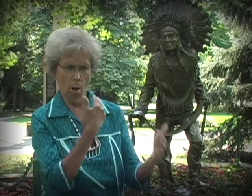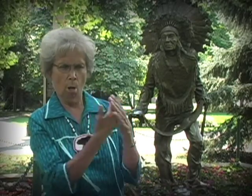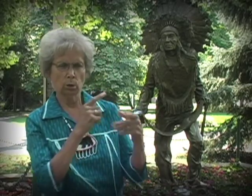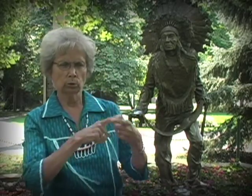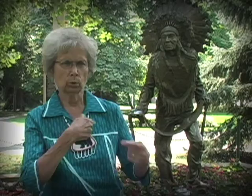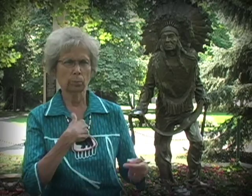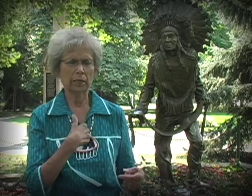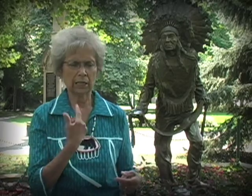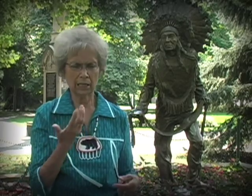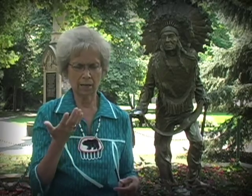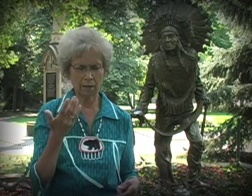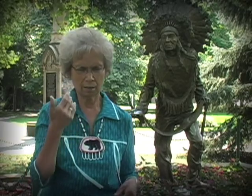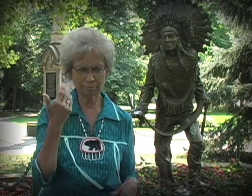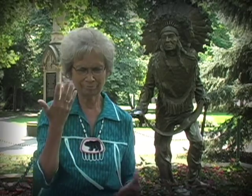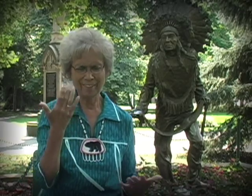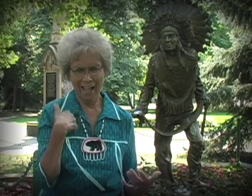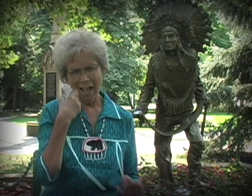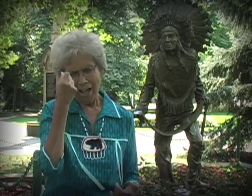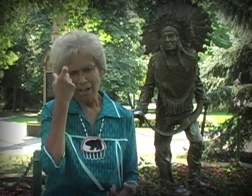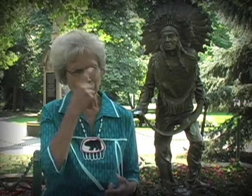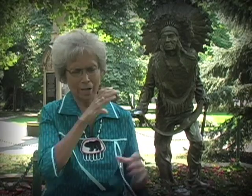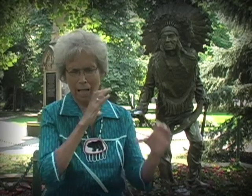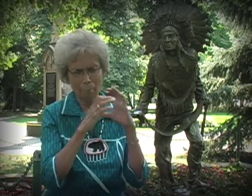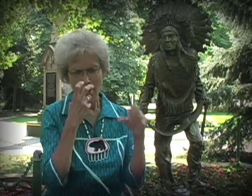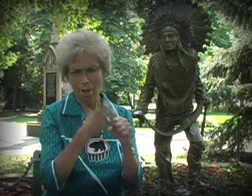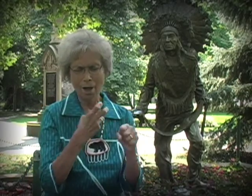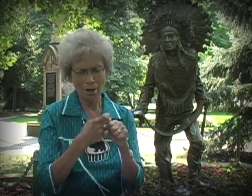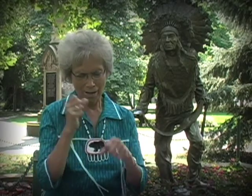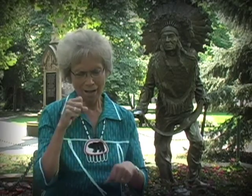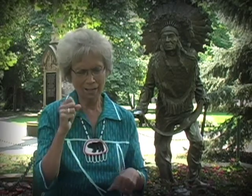We did not become close. I understand it's difficult with communication barriers.